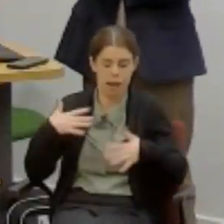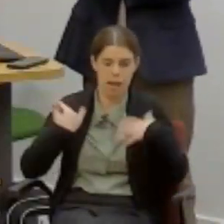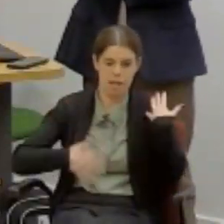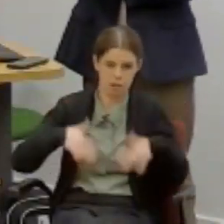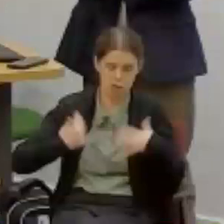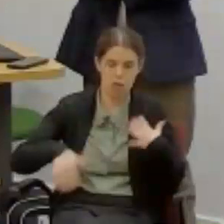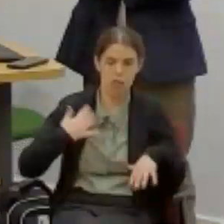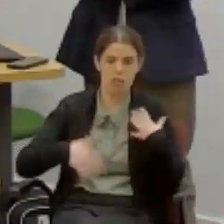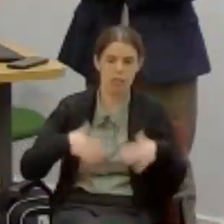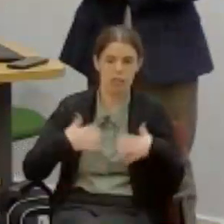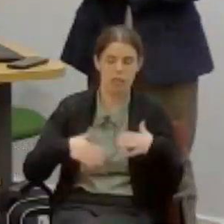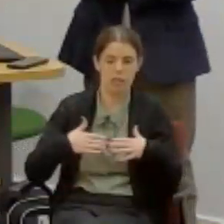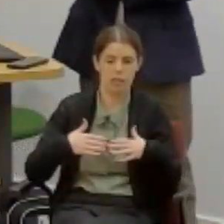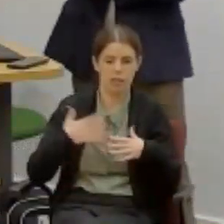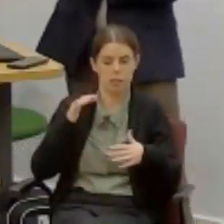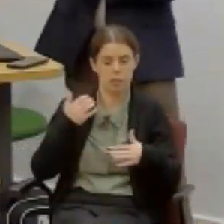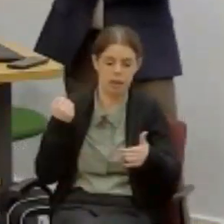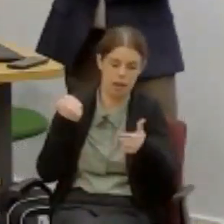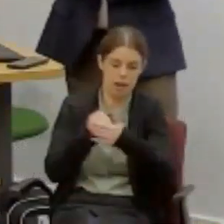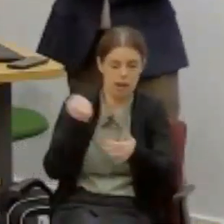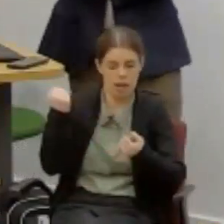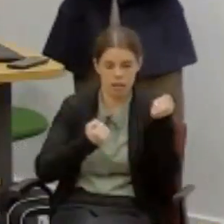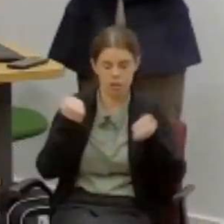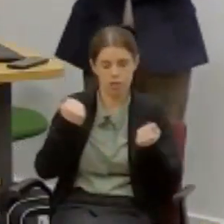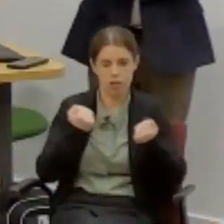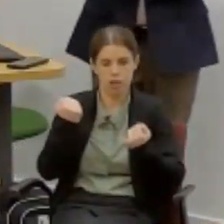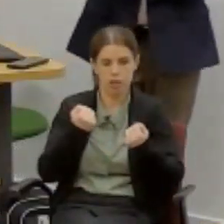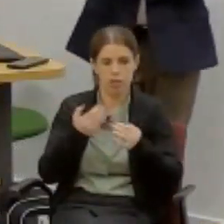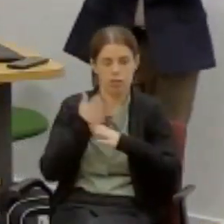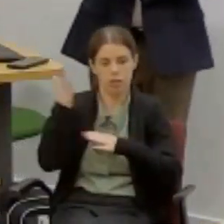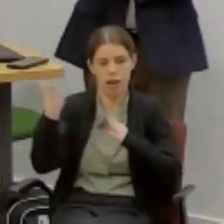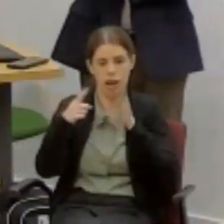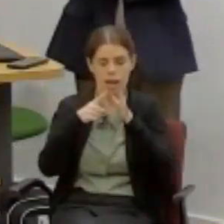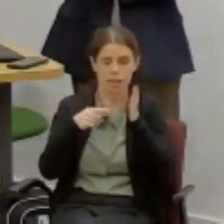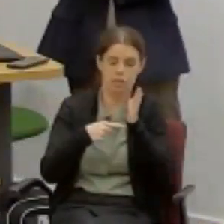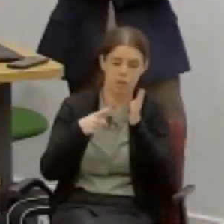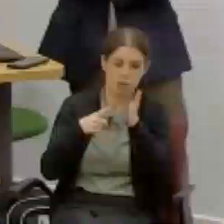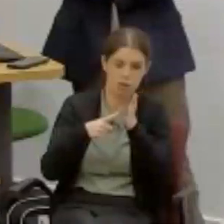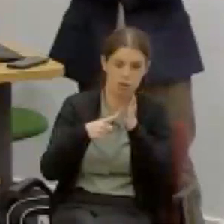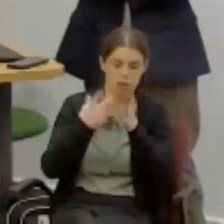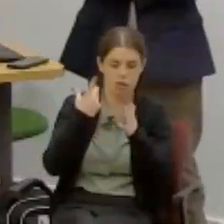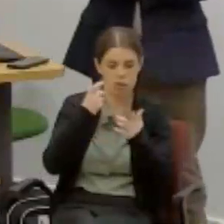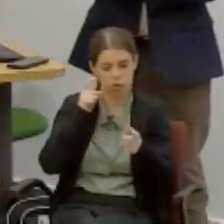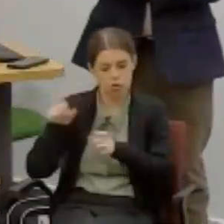those of injuries being hit by a car but ending up in ITU and recovering or speed of months,